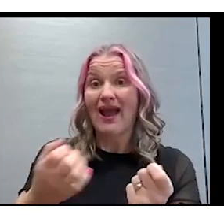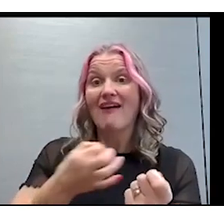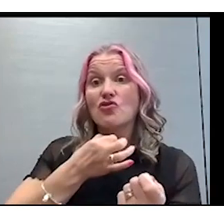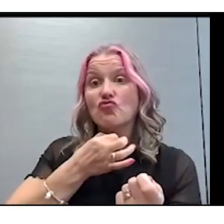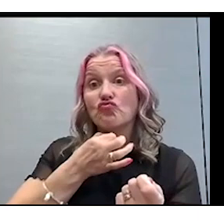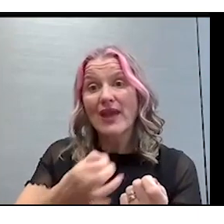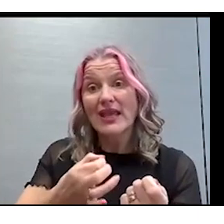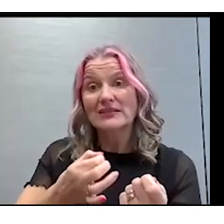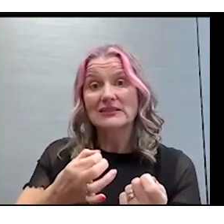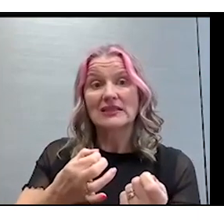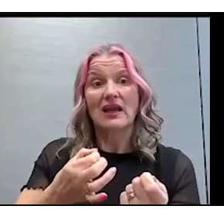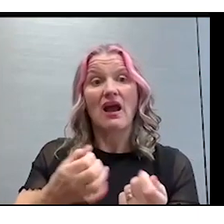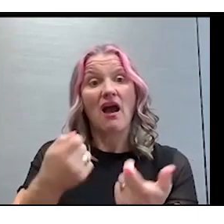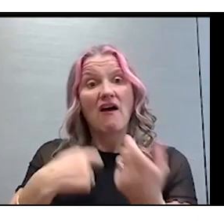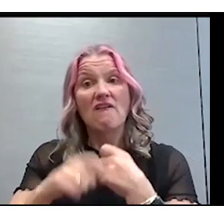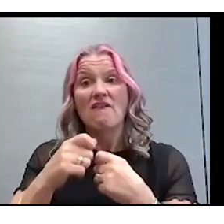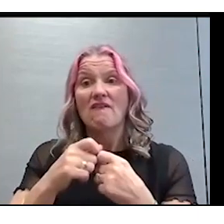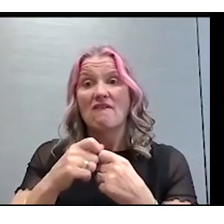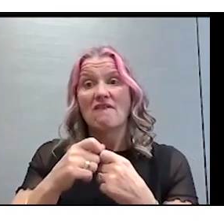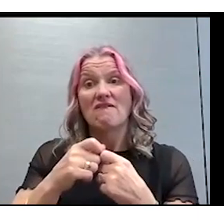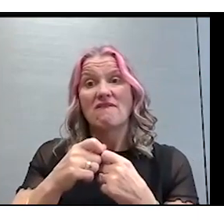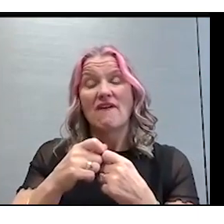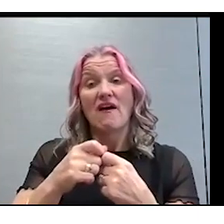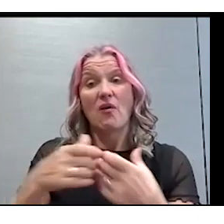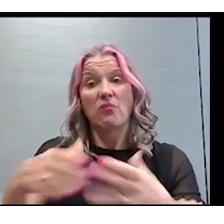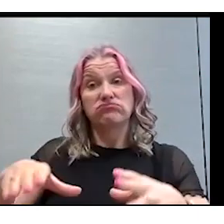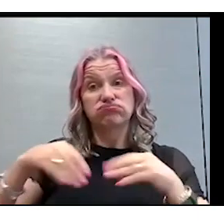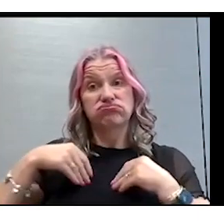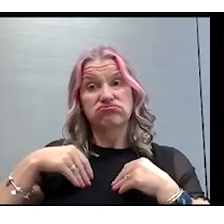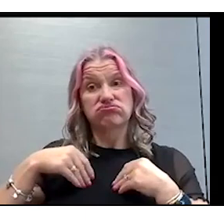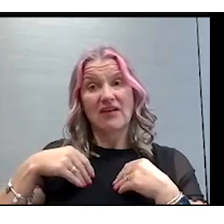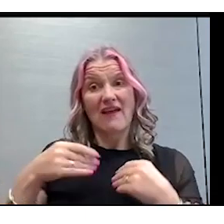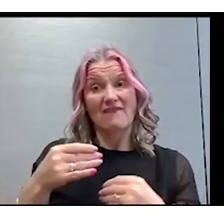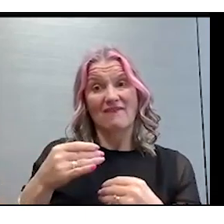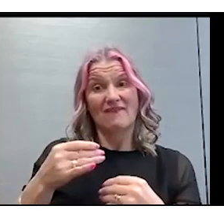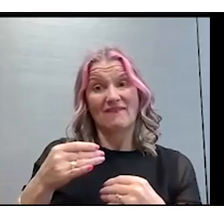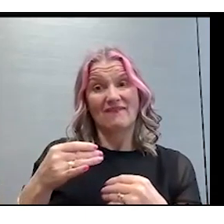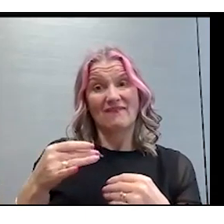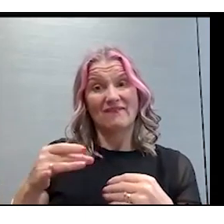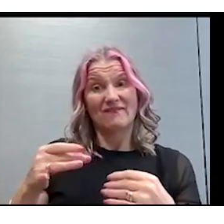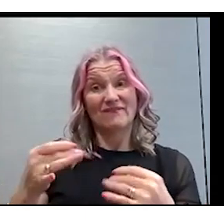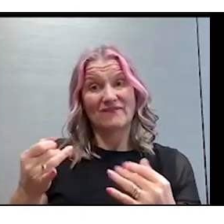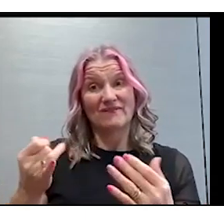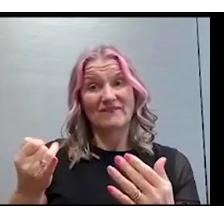new biases that we didn't even have before. So it's really important that we get it right.